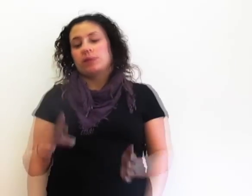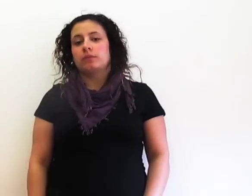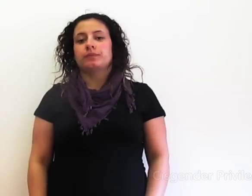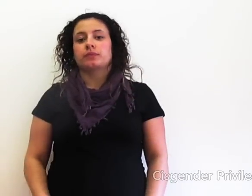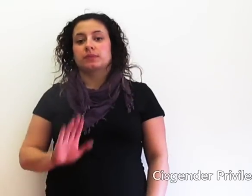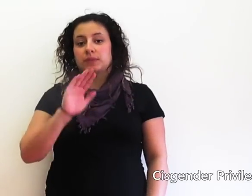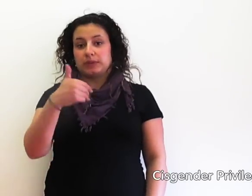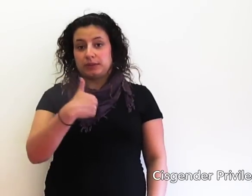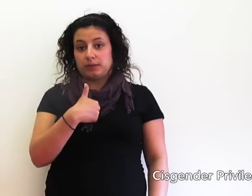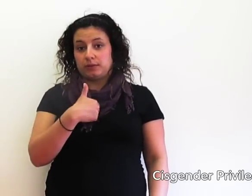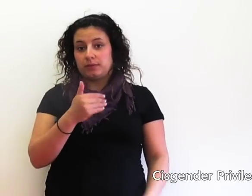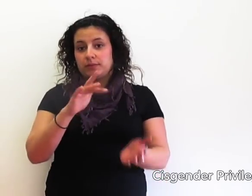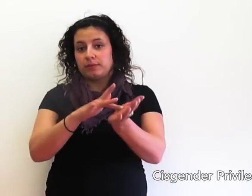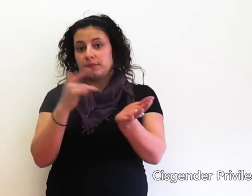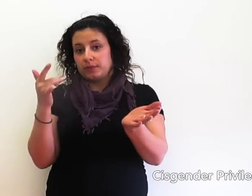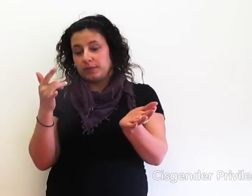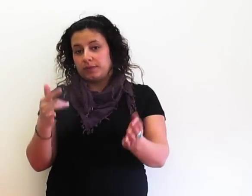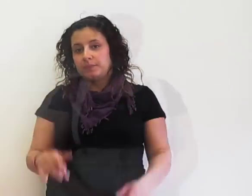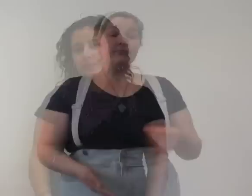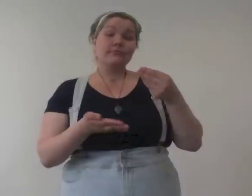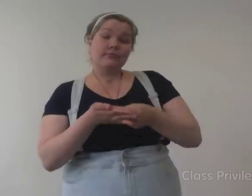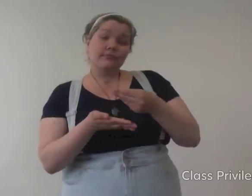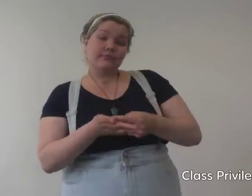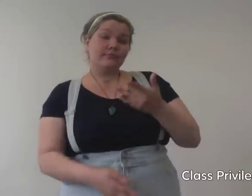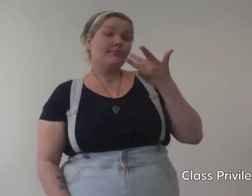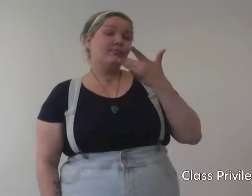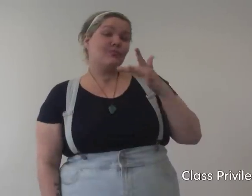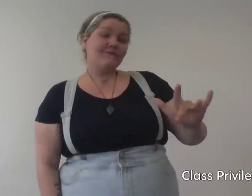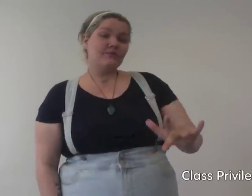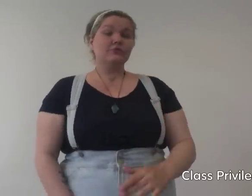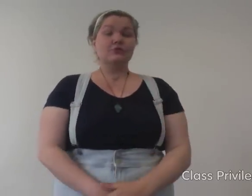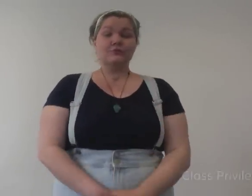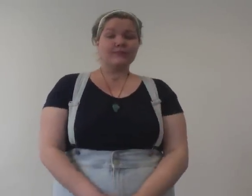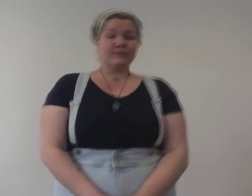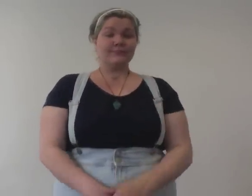CISGENDER PRIVILEGE CLASS PRIVILEGE